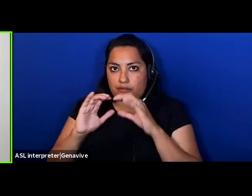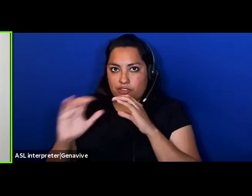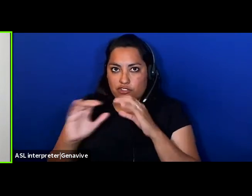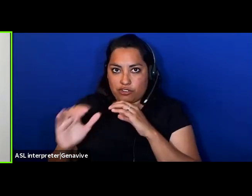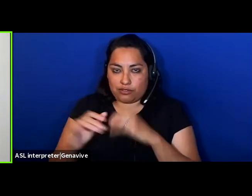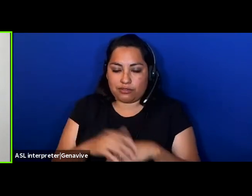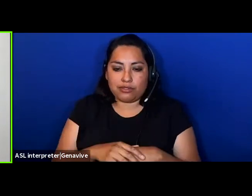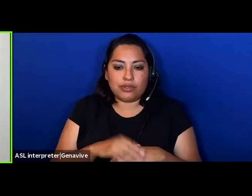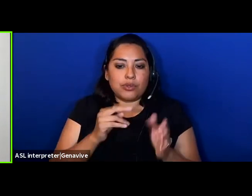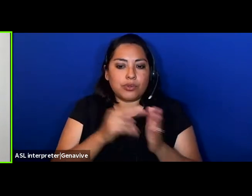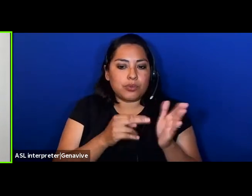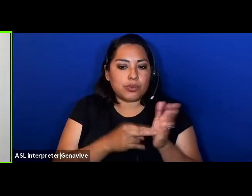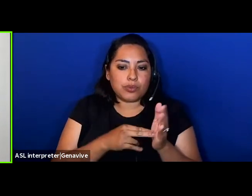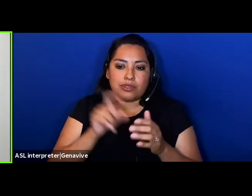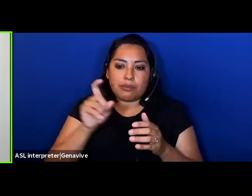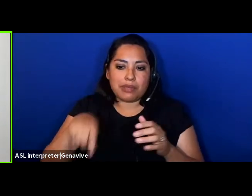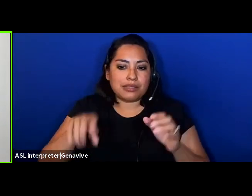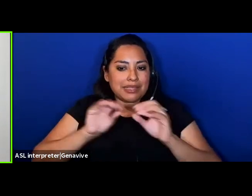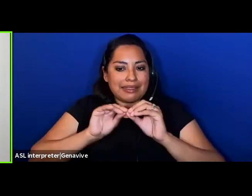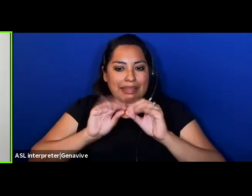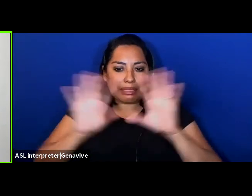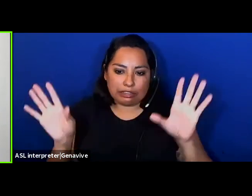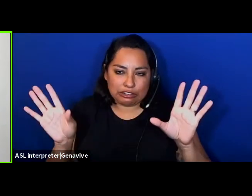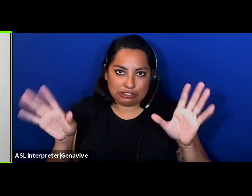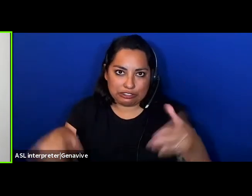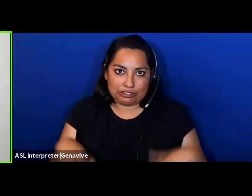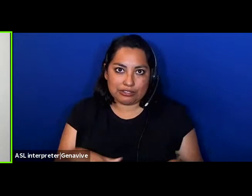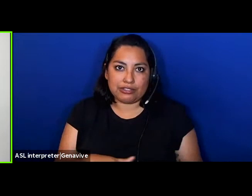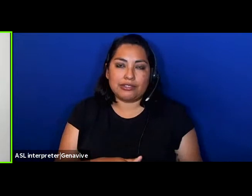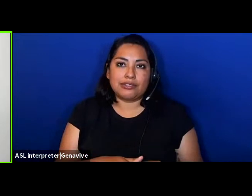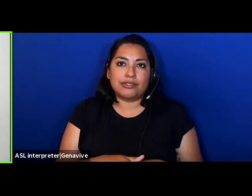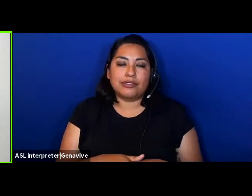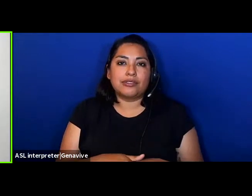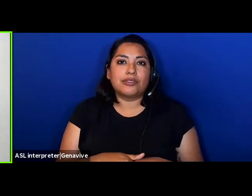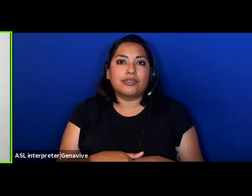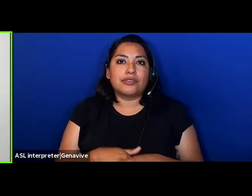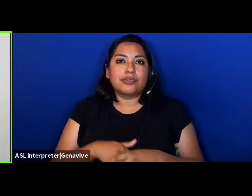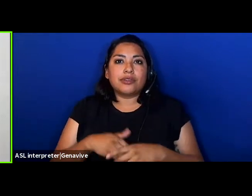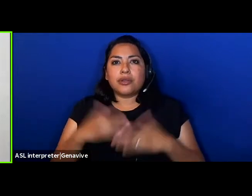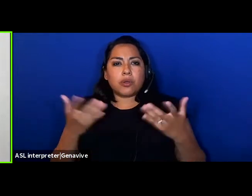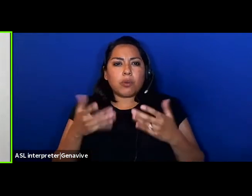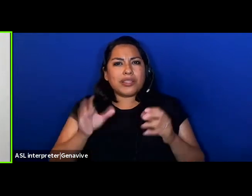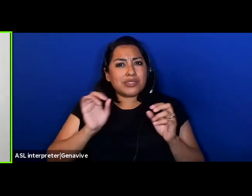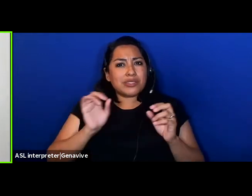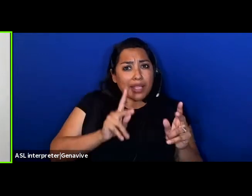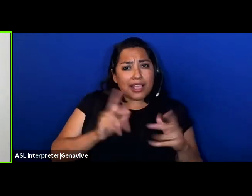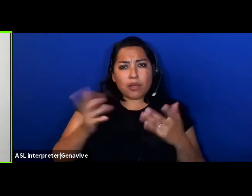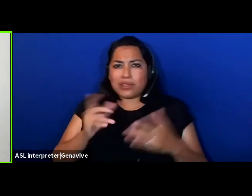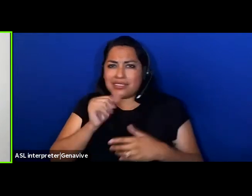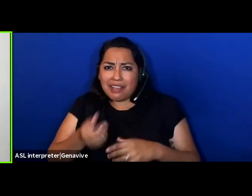need to be very clear. What's okay, what's not okay, that this is a safe space and